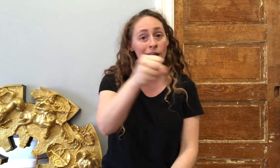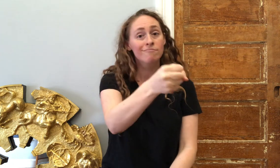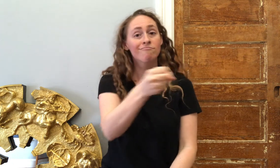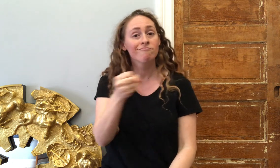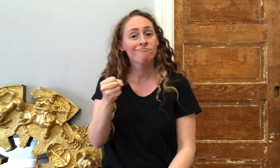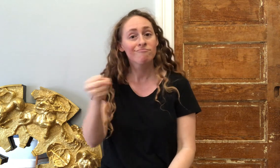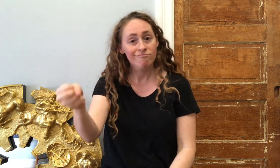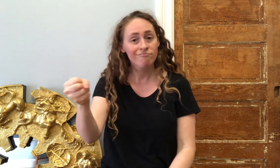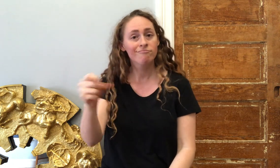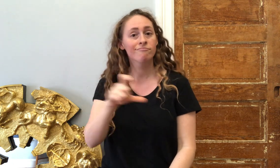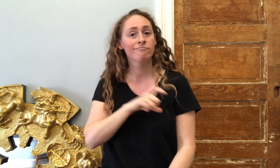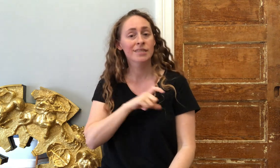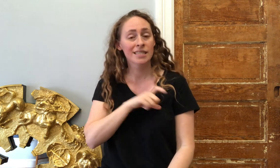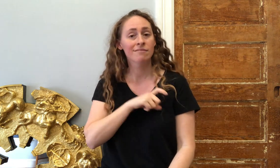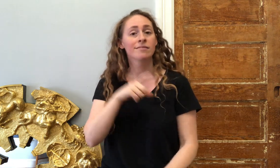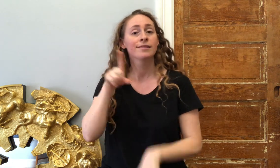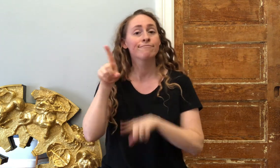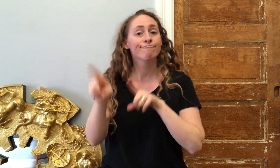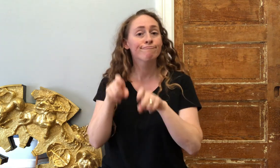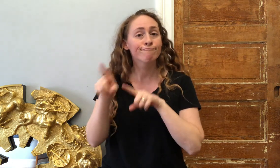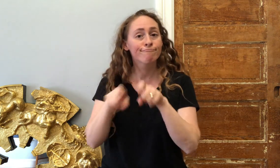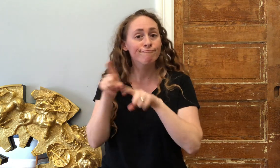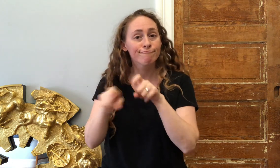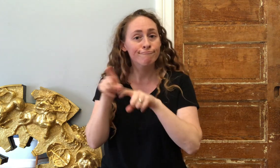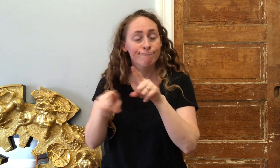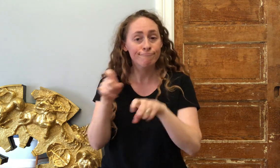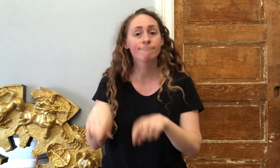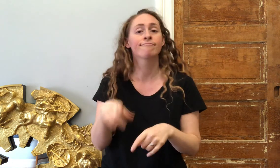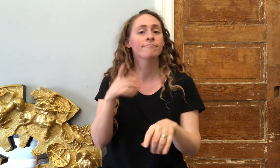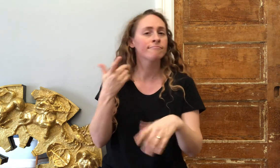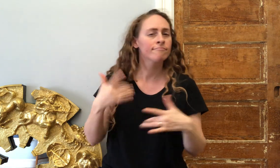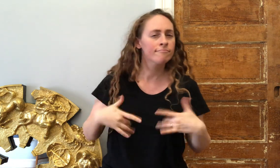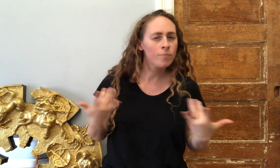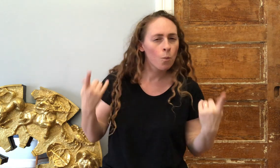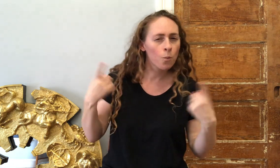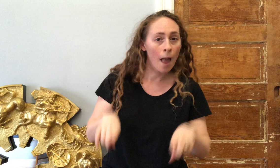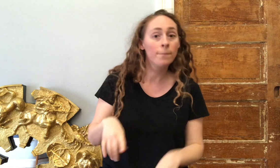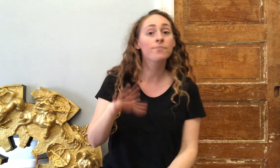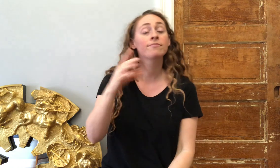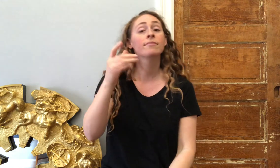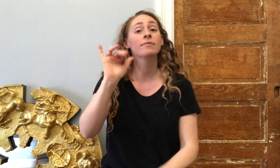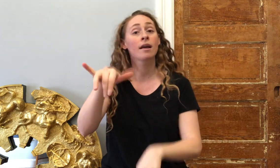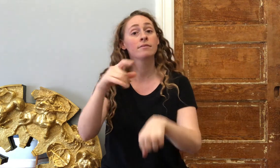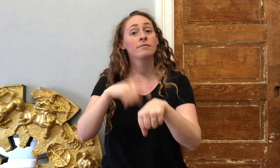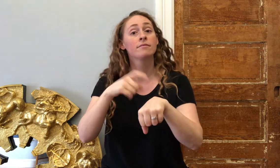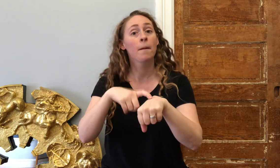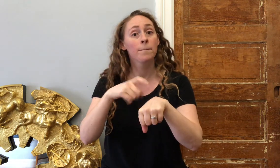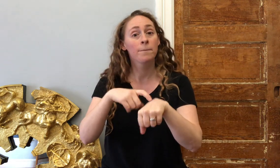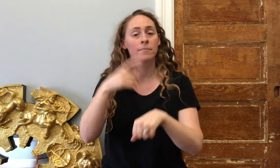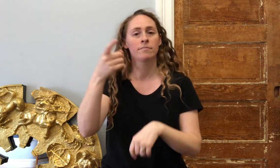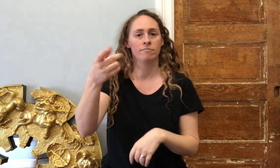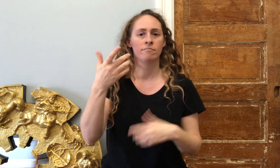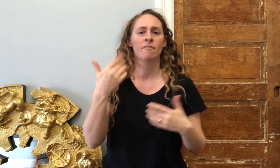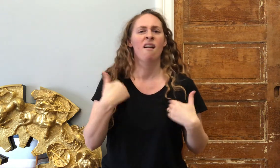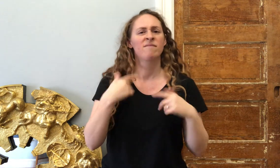and he was arrested then taken to the police station. During the interrogation,